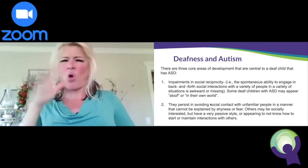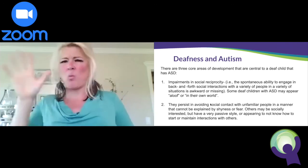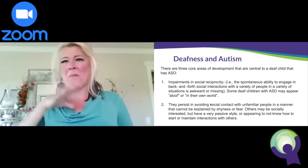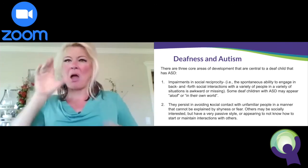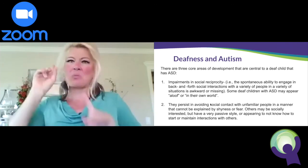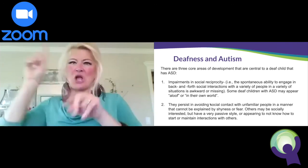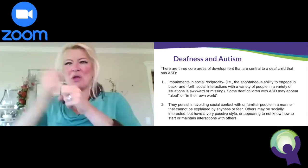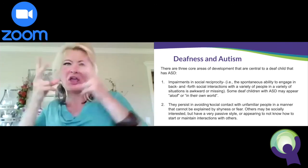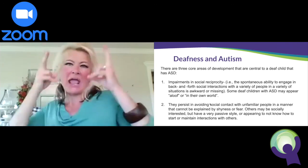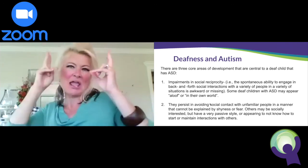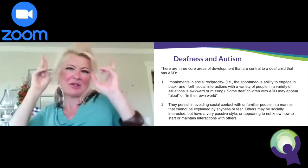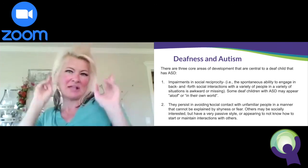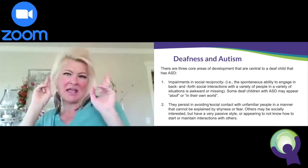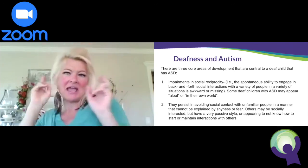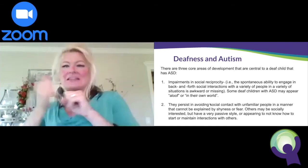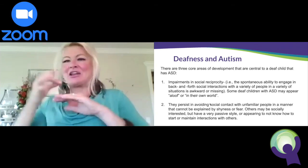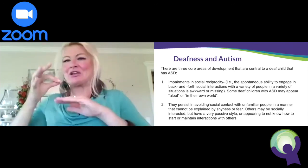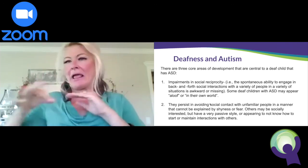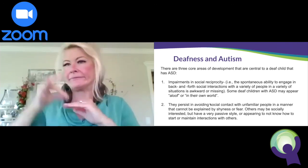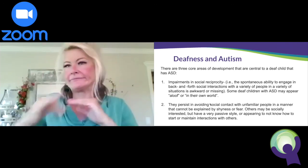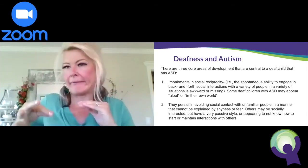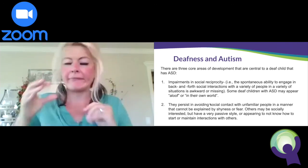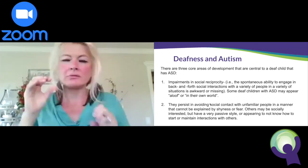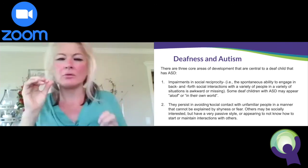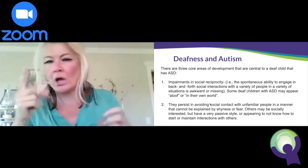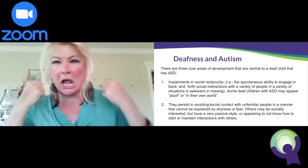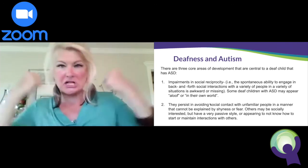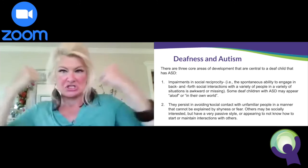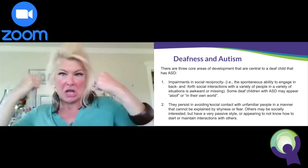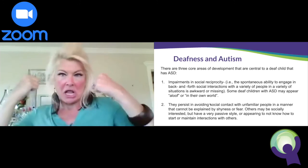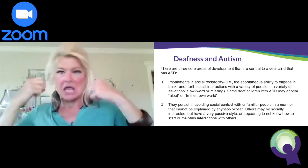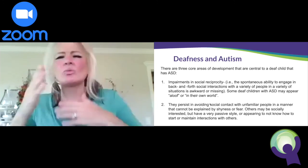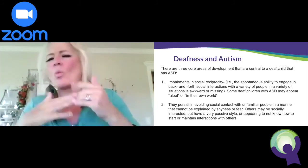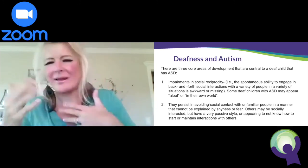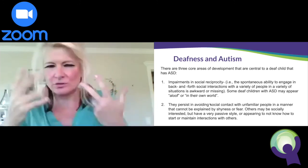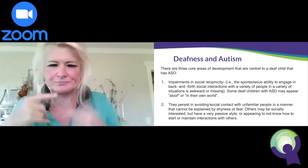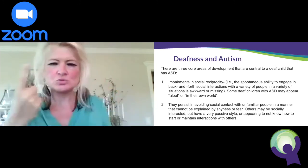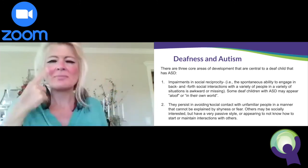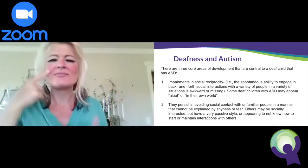they're thinking they're gonna get their food, they're gonna get this, they're gonna do this or even simple things like getting a haircut or